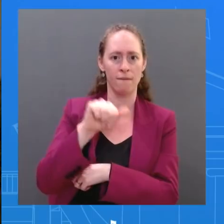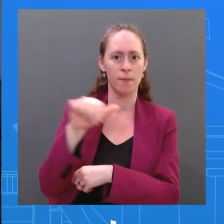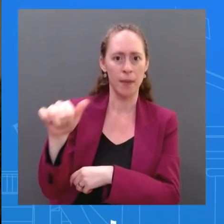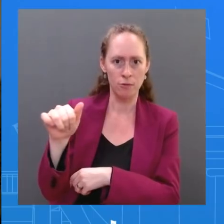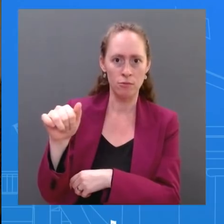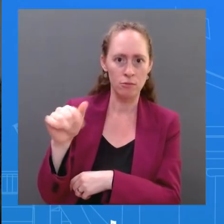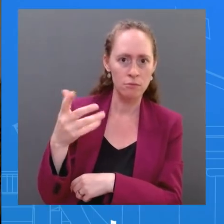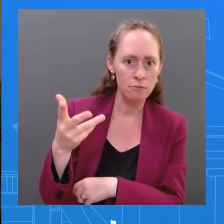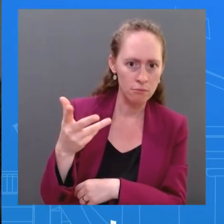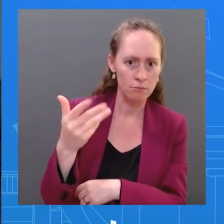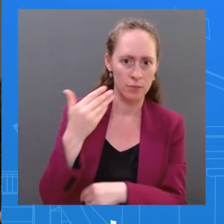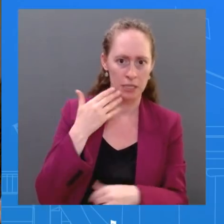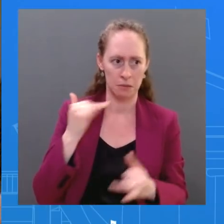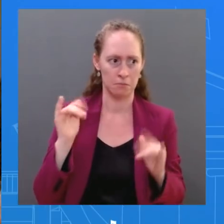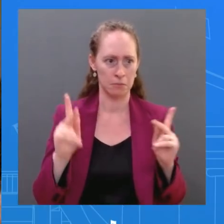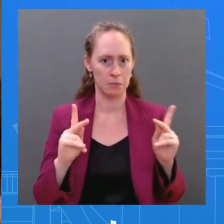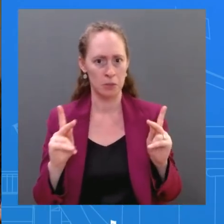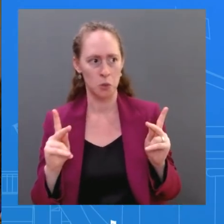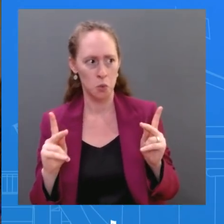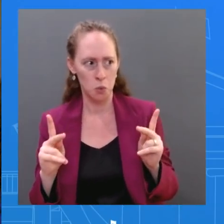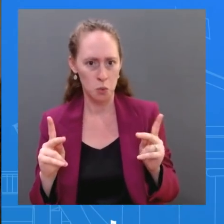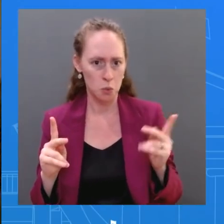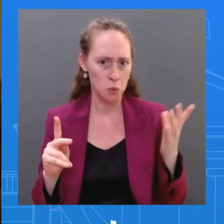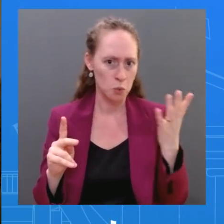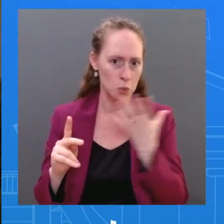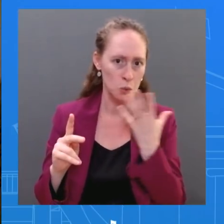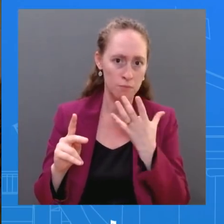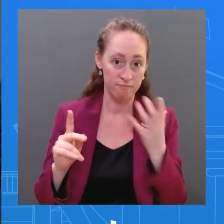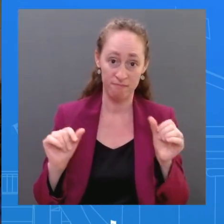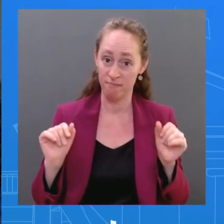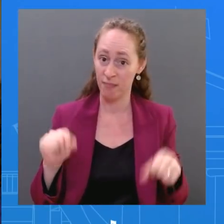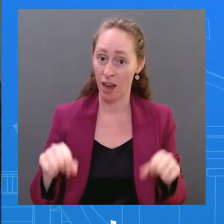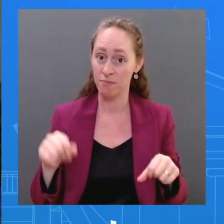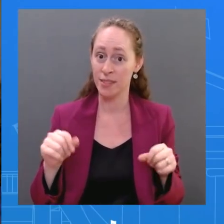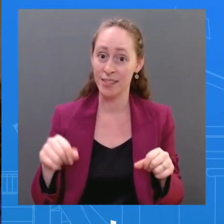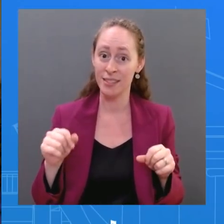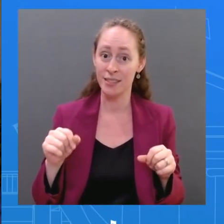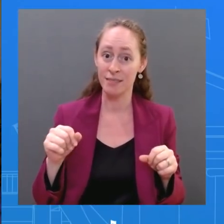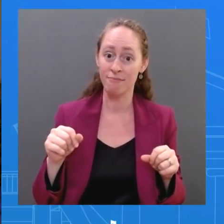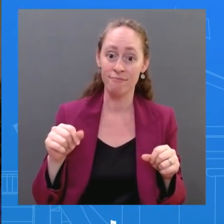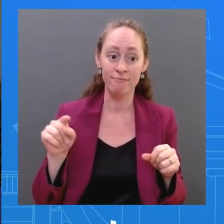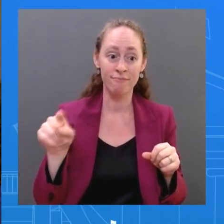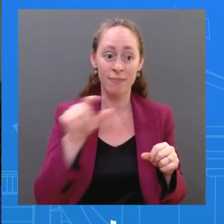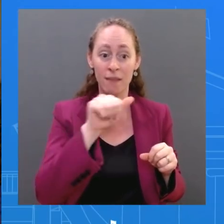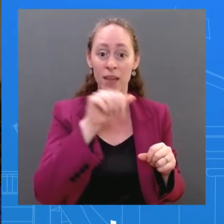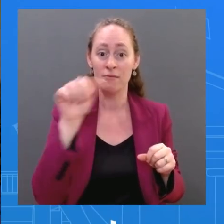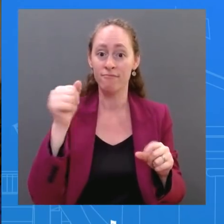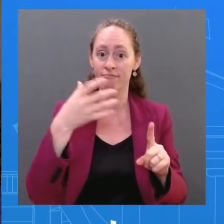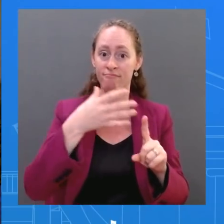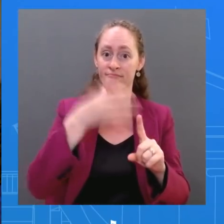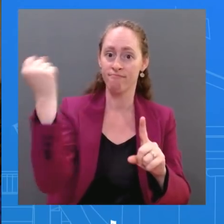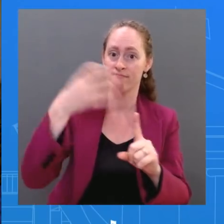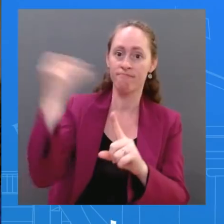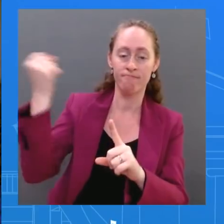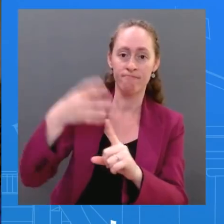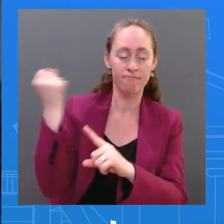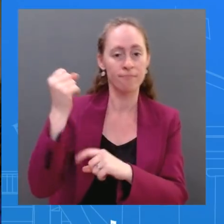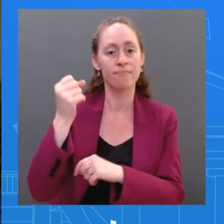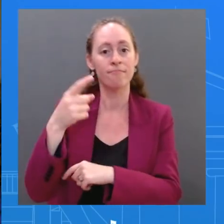What is the White House's thought on this? And is there a plan? Are you preparing for this, as many law organizations are preparing amicus briefs,